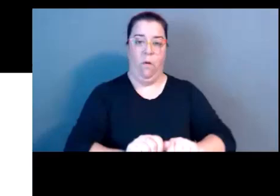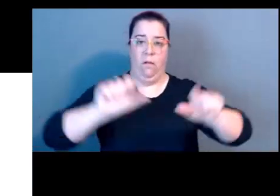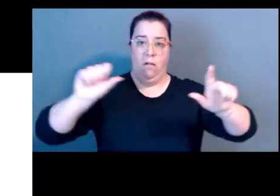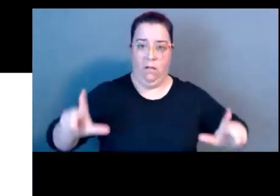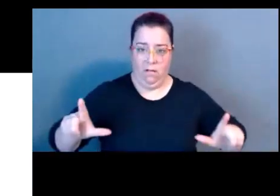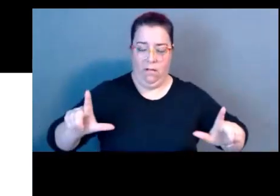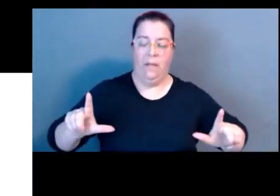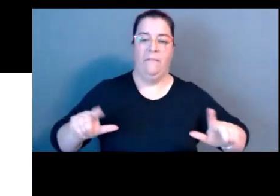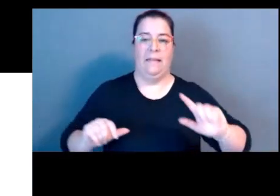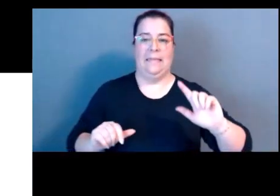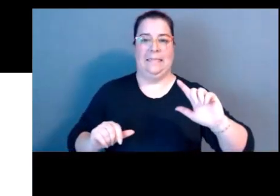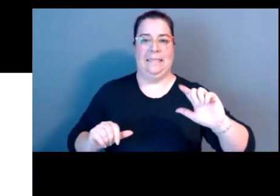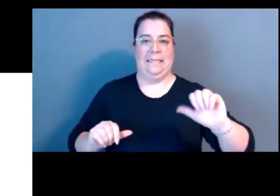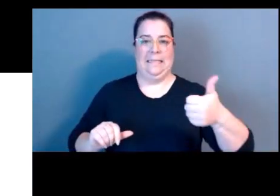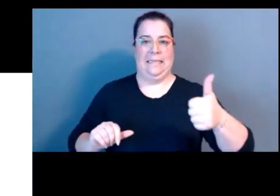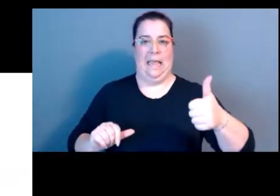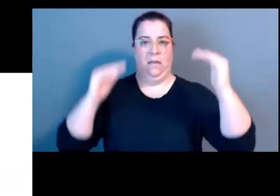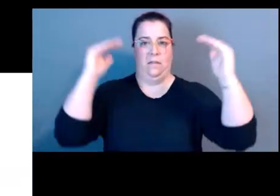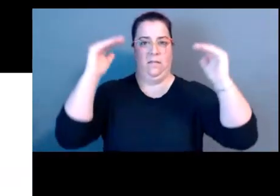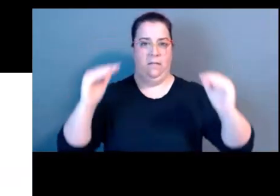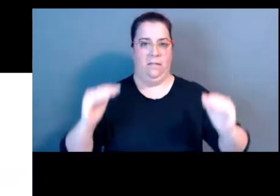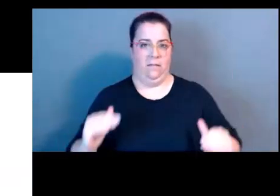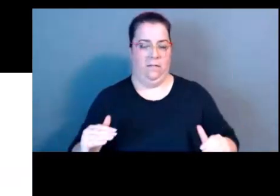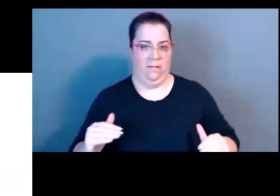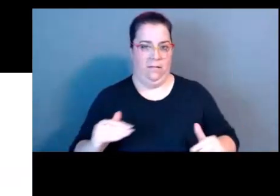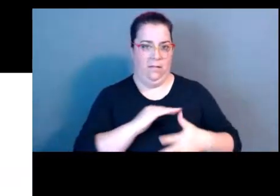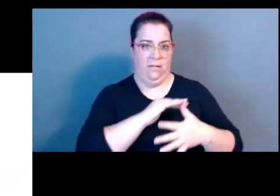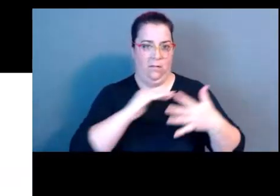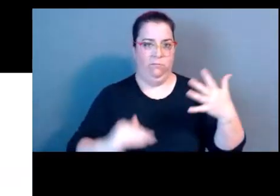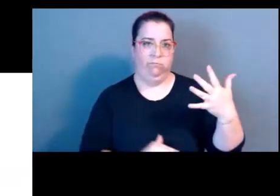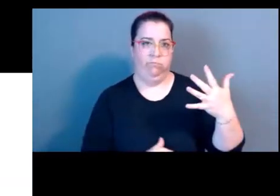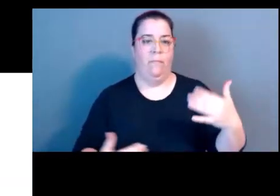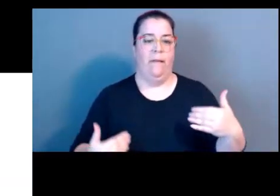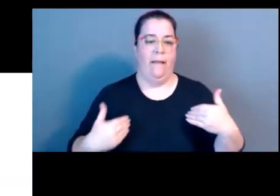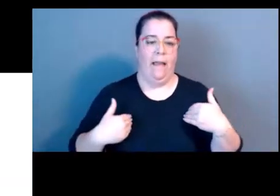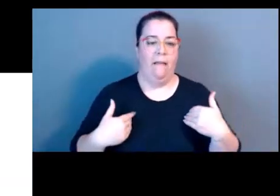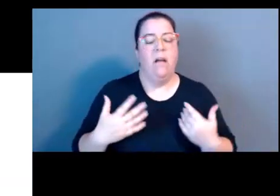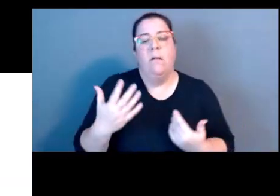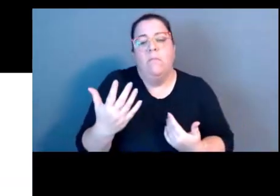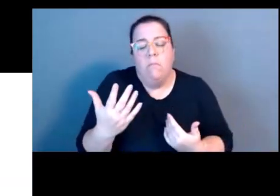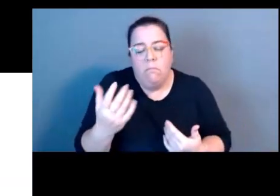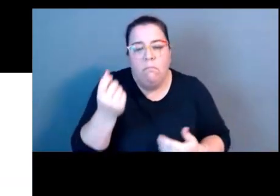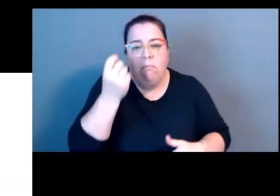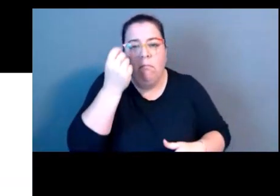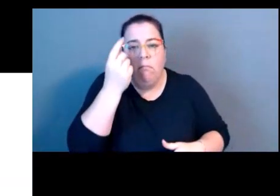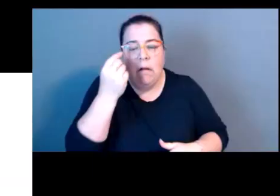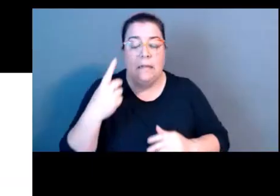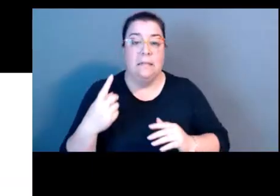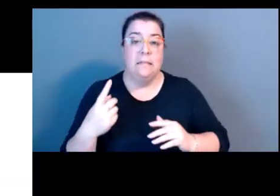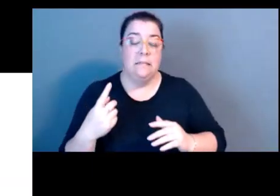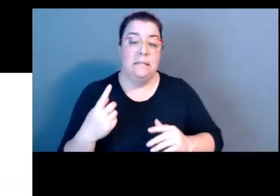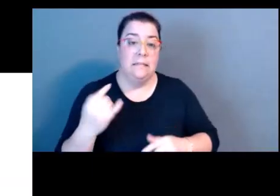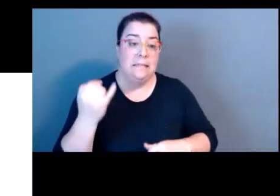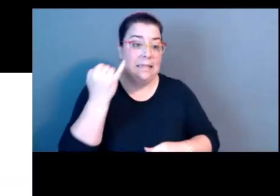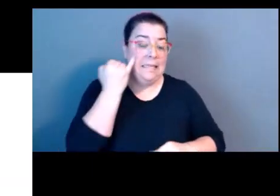These steps may vary depending on the responses to the questions, but they can